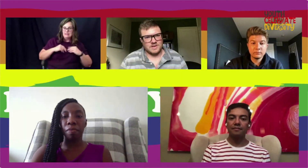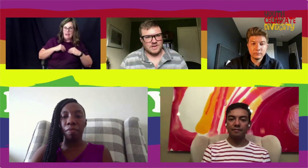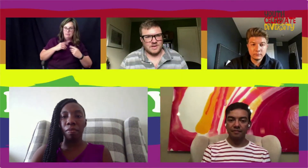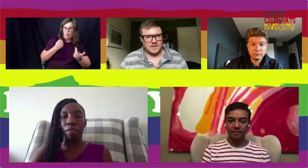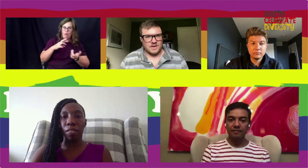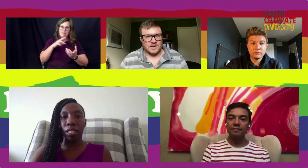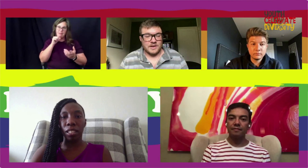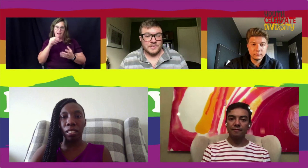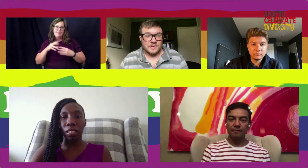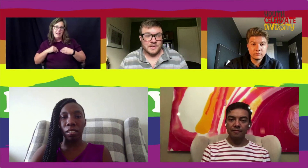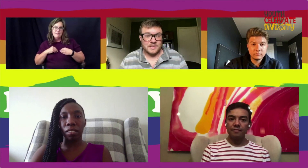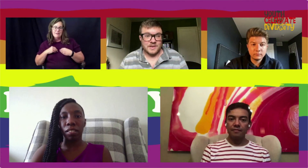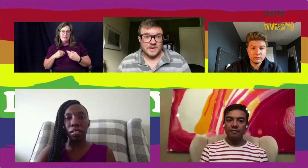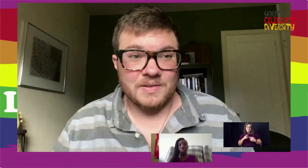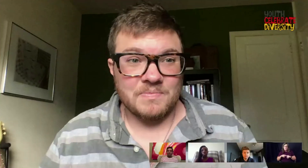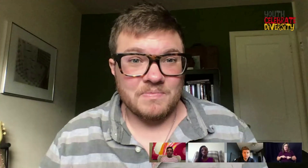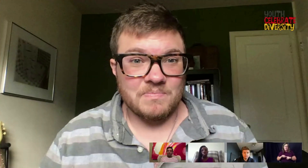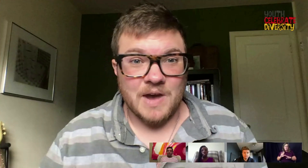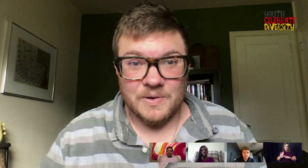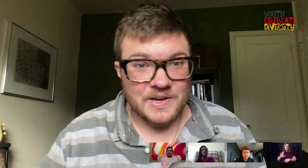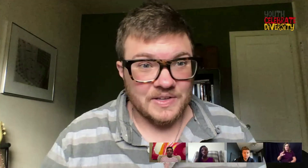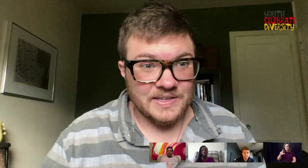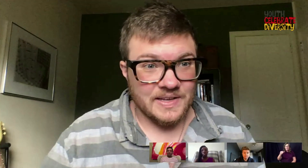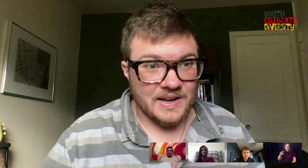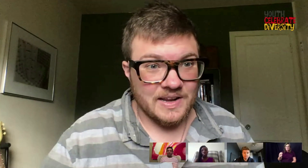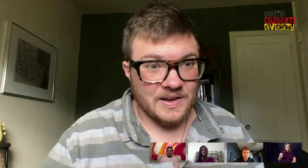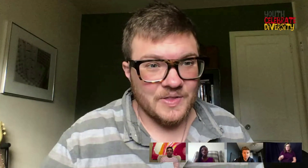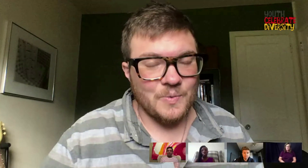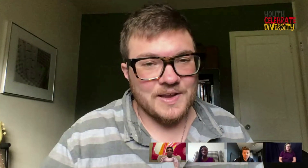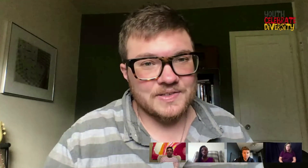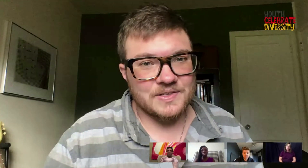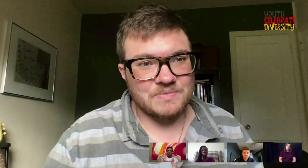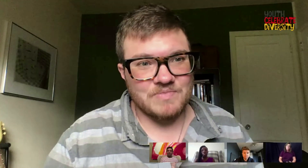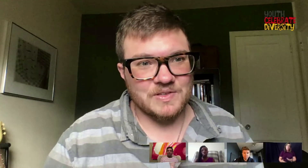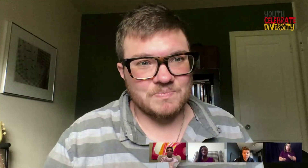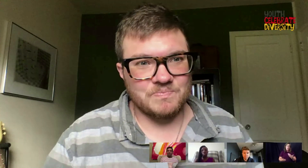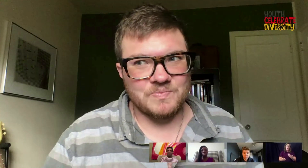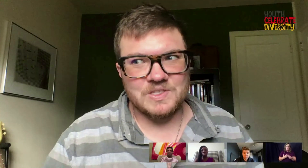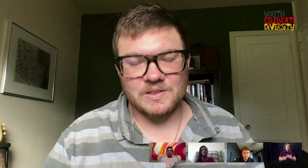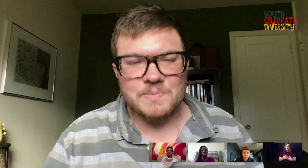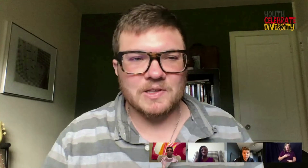and i also think that my racialized identity although whiteness is deliberately made to be